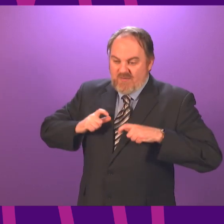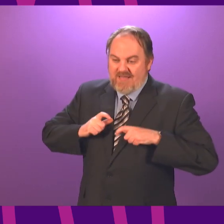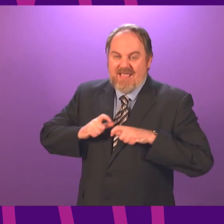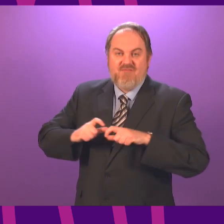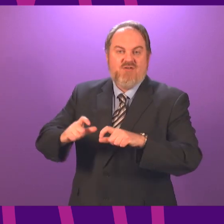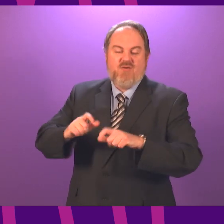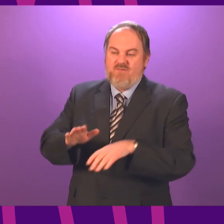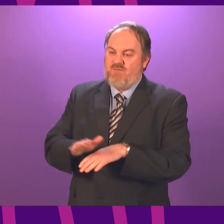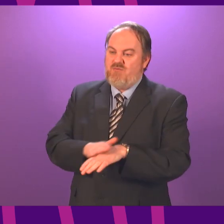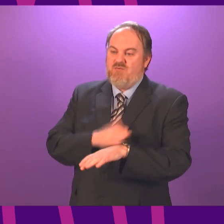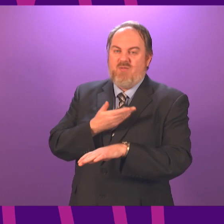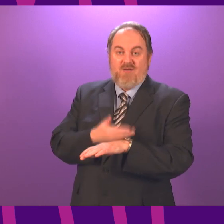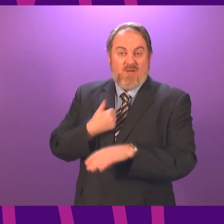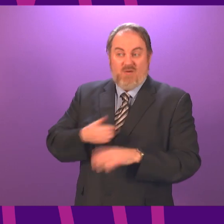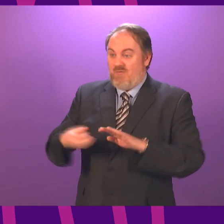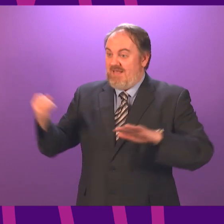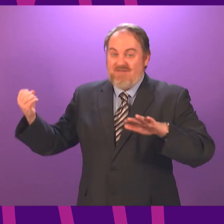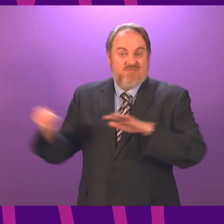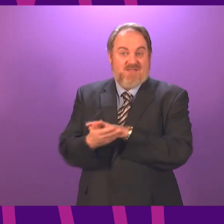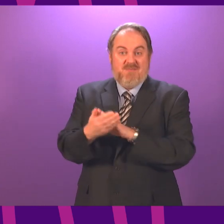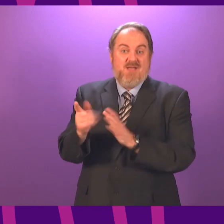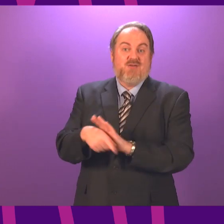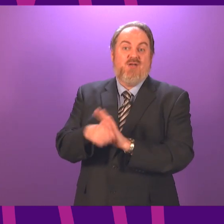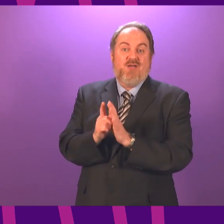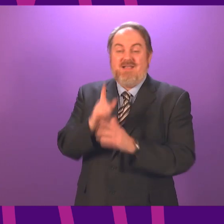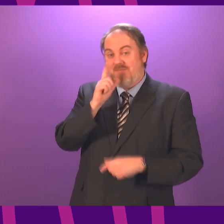as I said last week, there are trade-offs that we need to make over this next period.